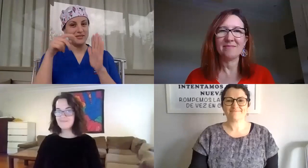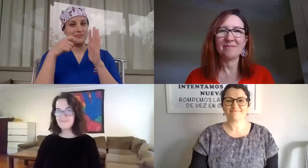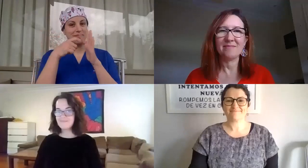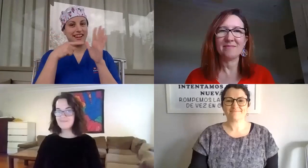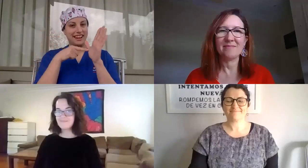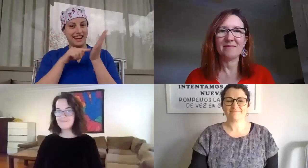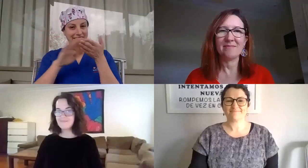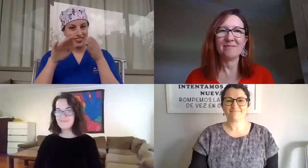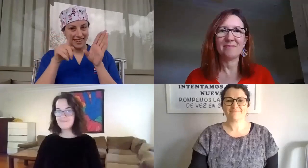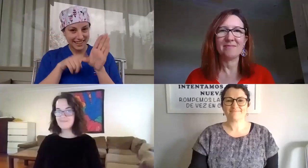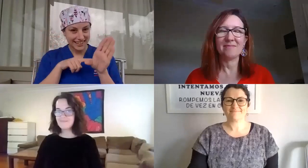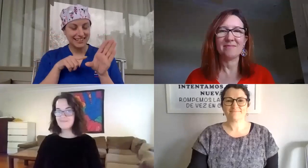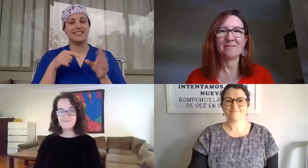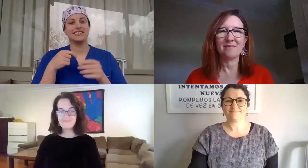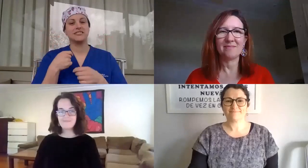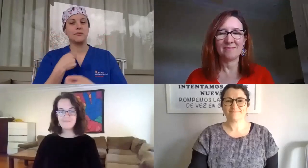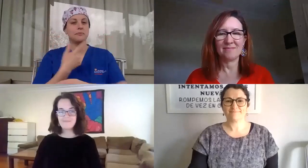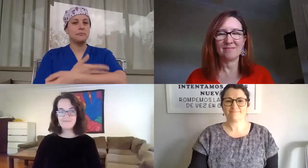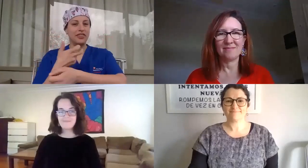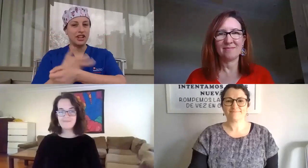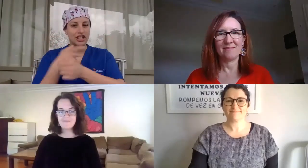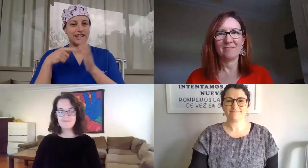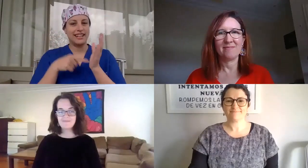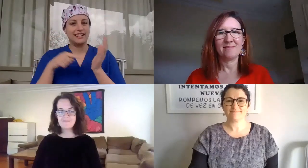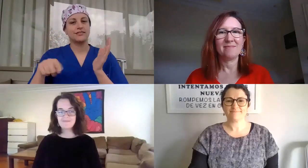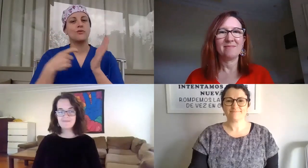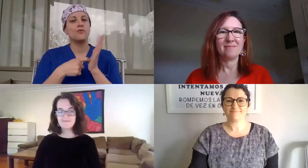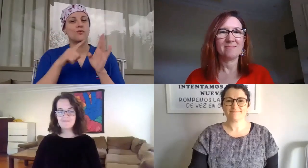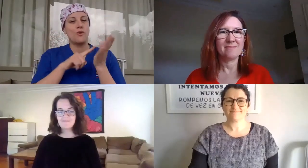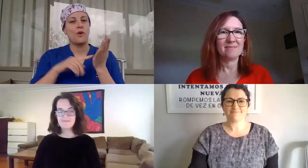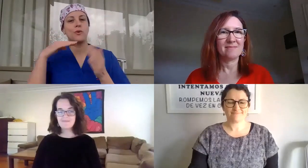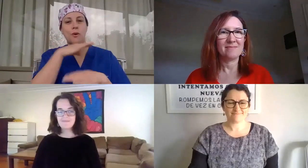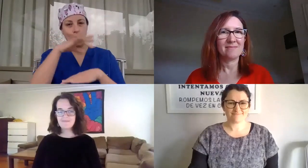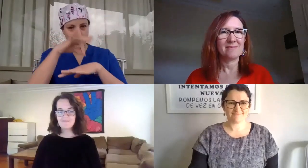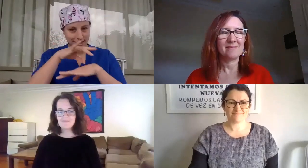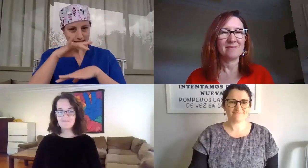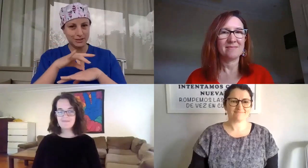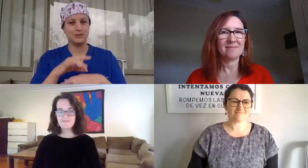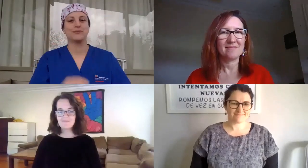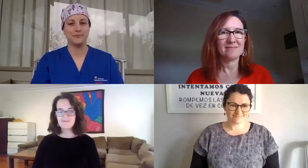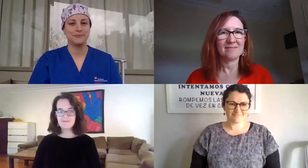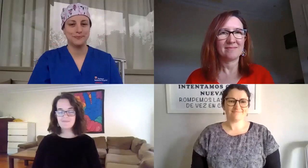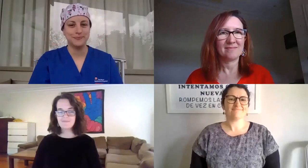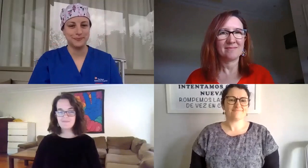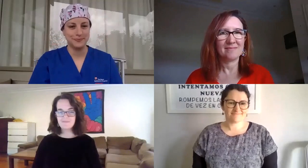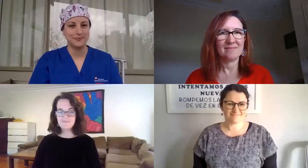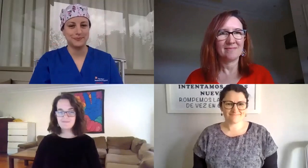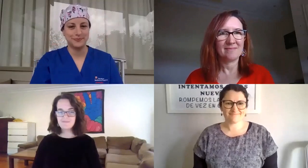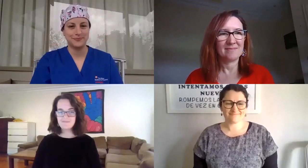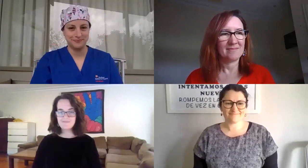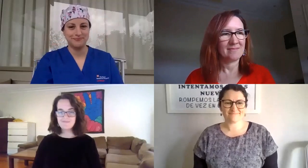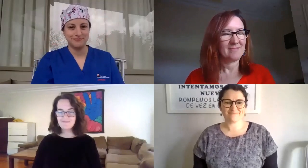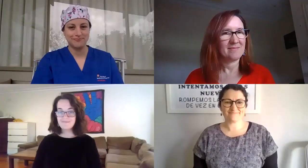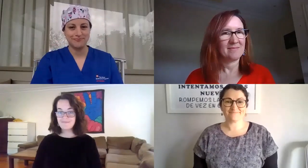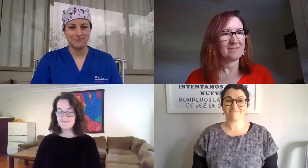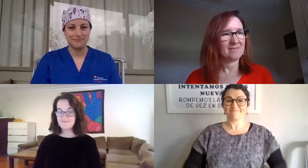Hello everyone. My name is Kathy and I'm a pathologist here at the Royal Melbourne Hospital.